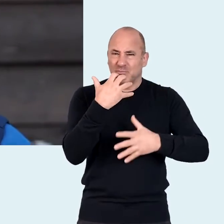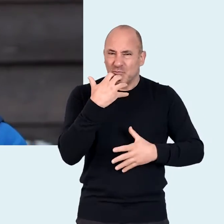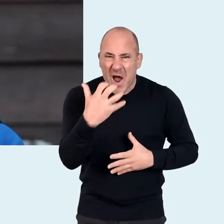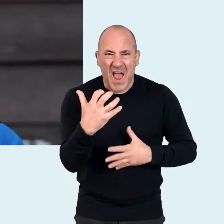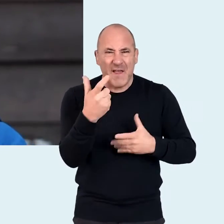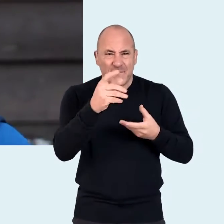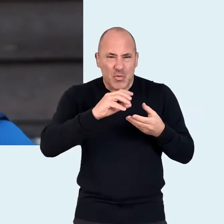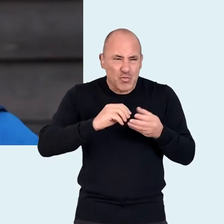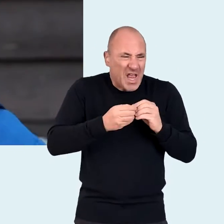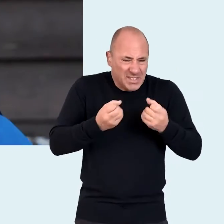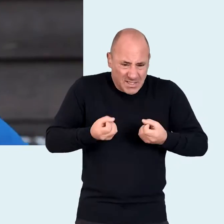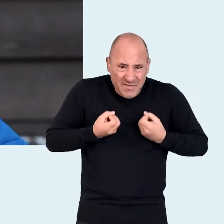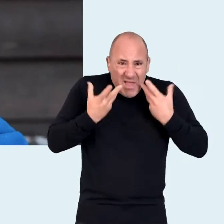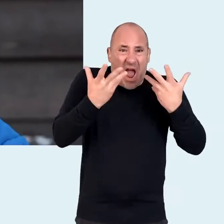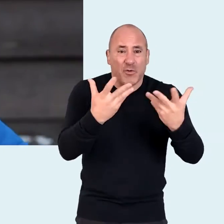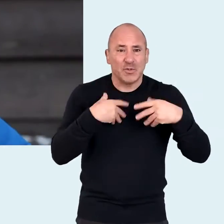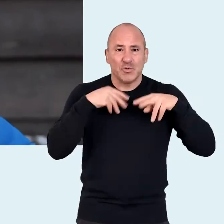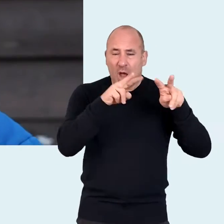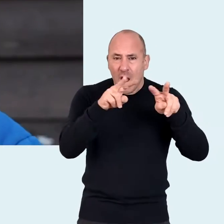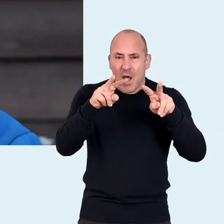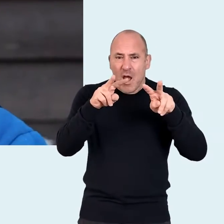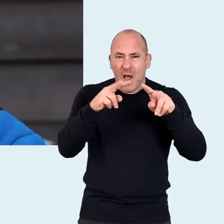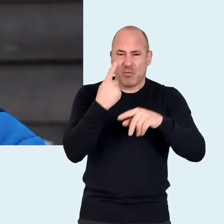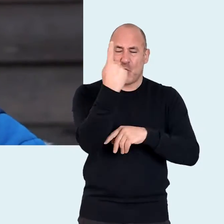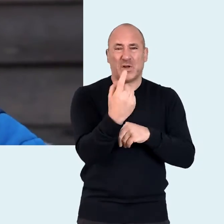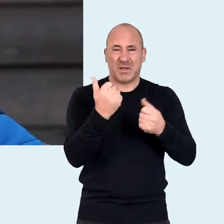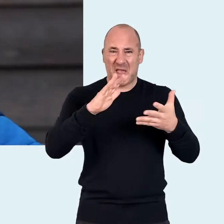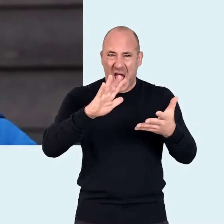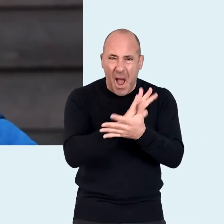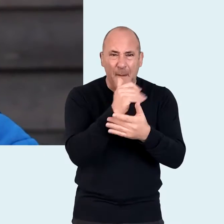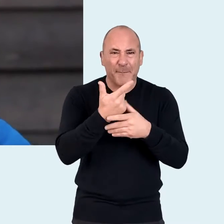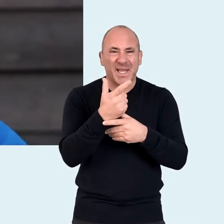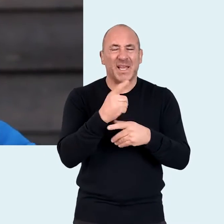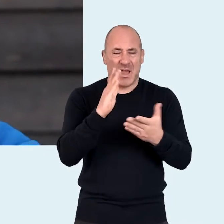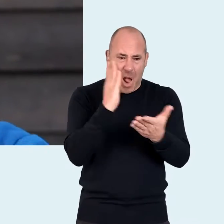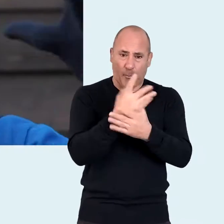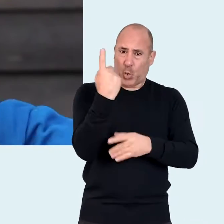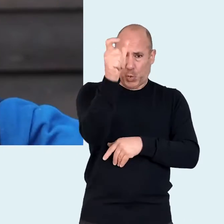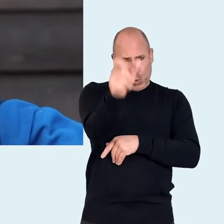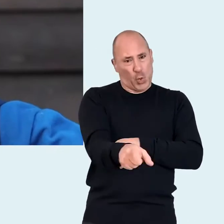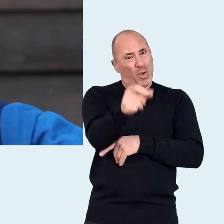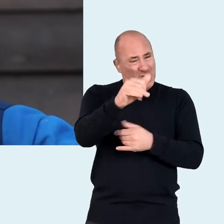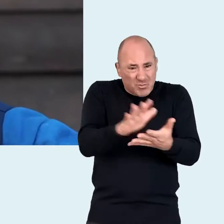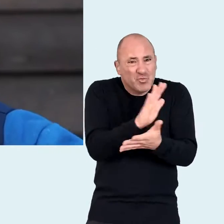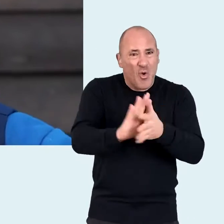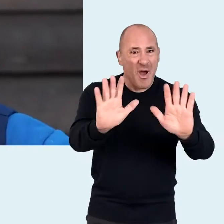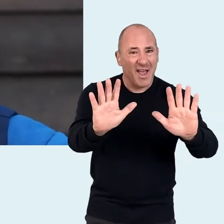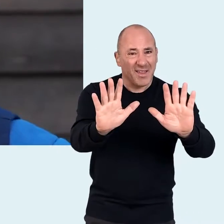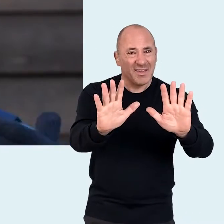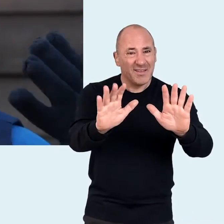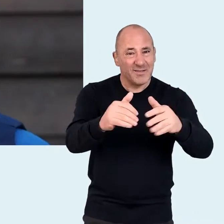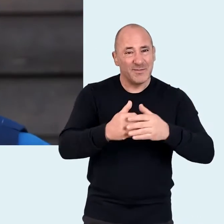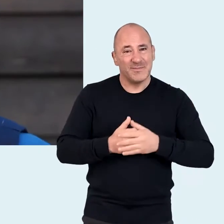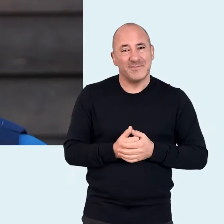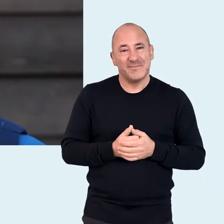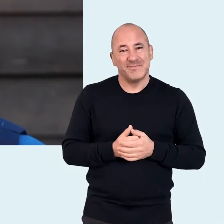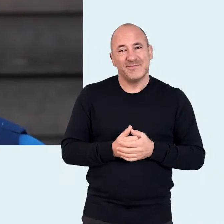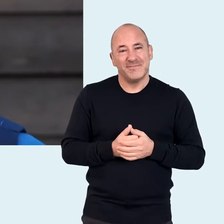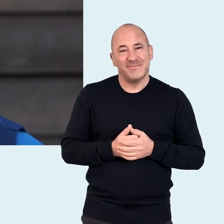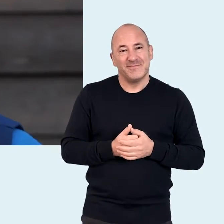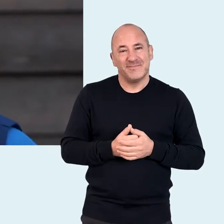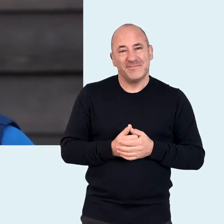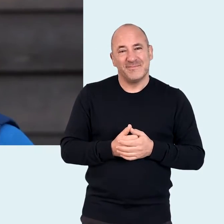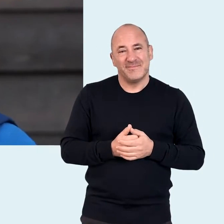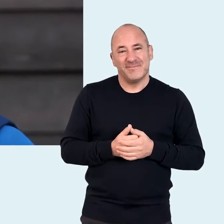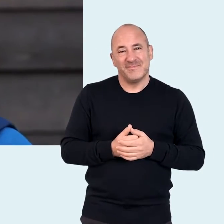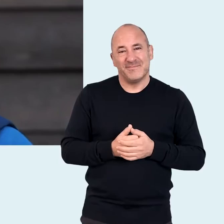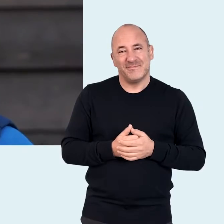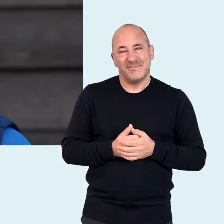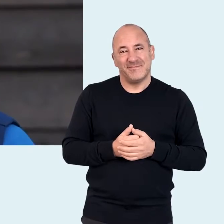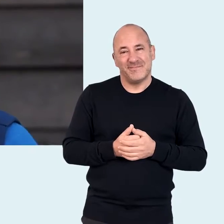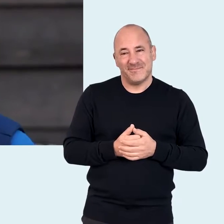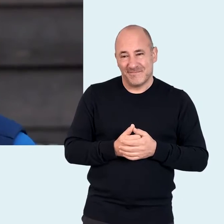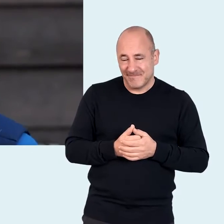body and bring your creativeness outside and be happy and enjoy who you